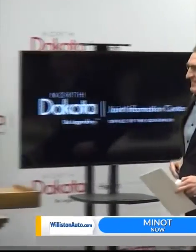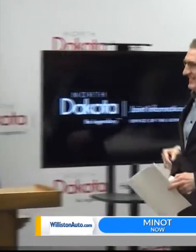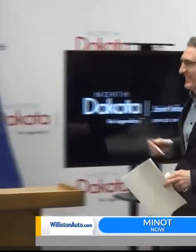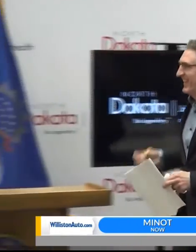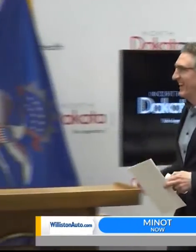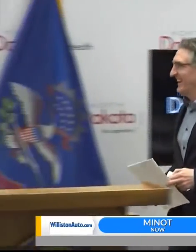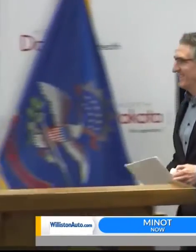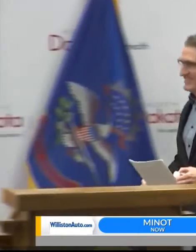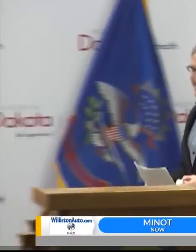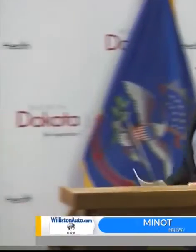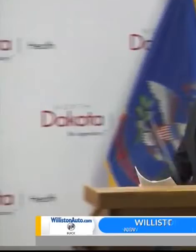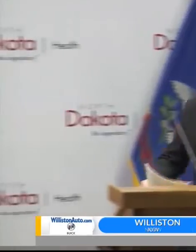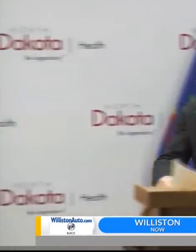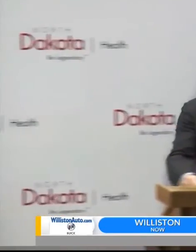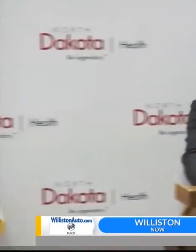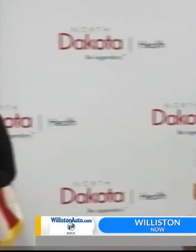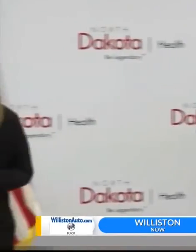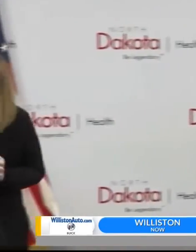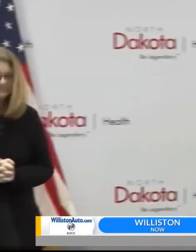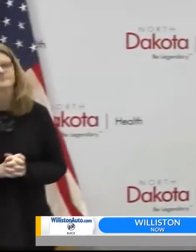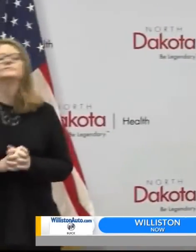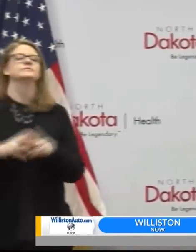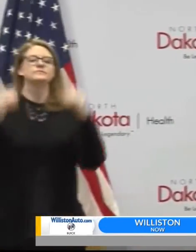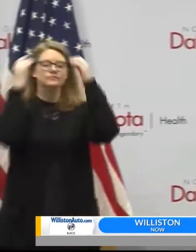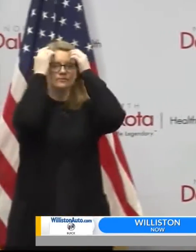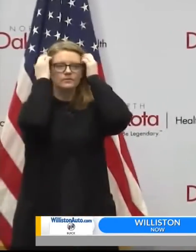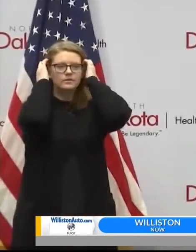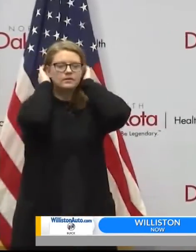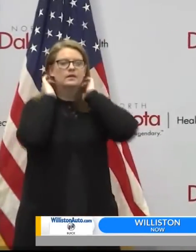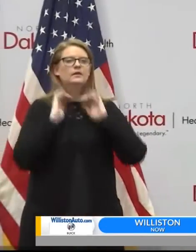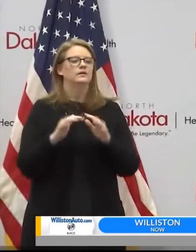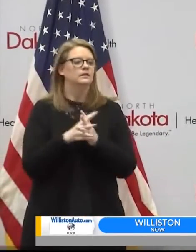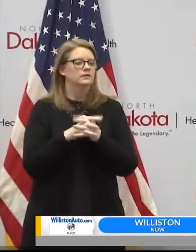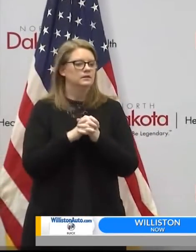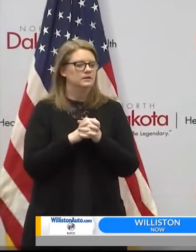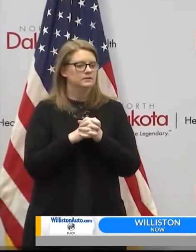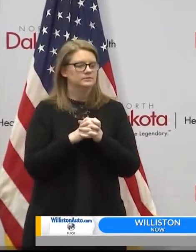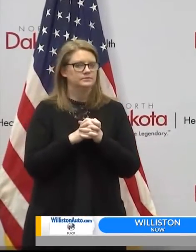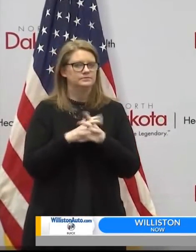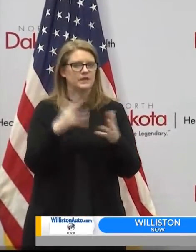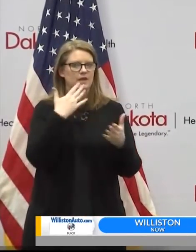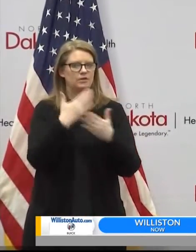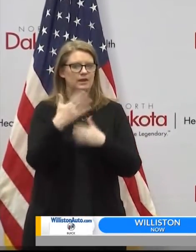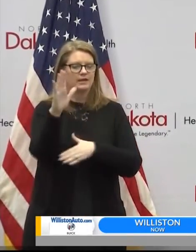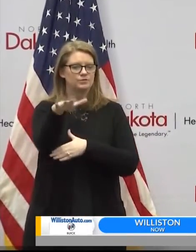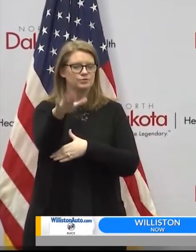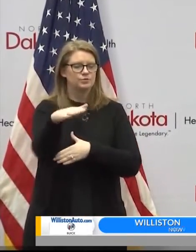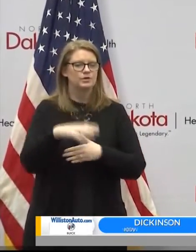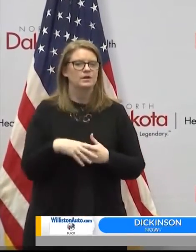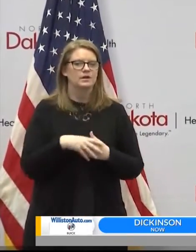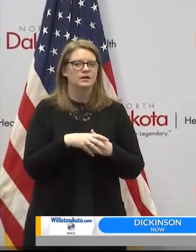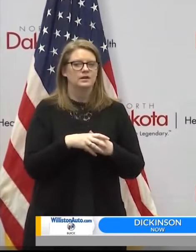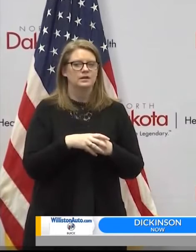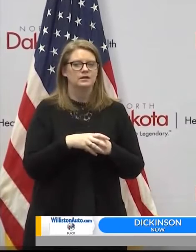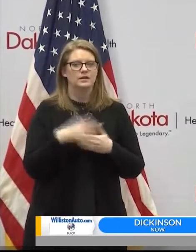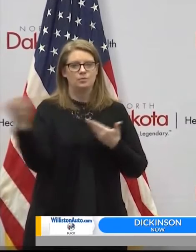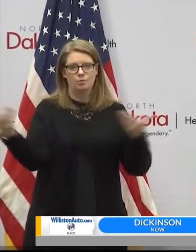LAGGING EFFECT FOR THOSE WHO FINALLY KNOW SOMEONE WHO IS AFFECTED, AND THAT AFFECTS PEOPLES' BEHAVIOR. AND HE SAYS--